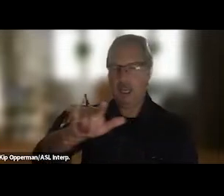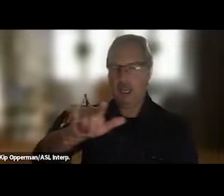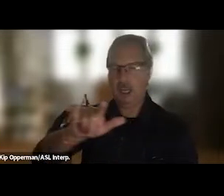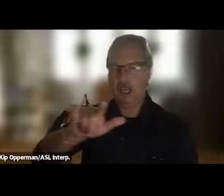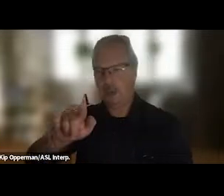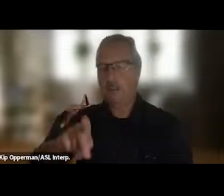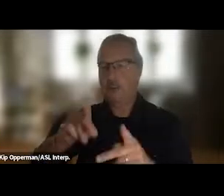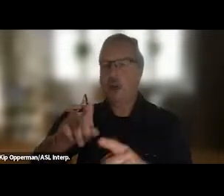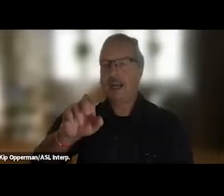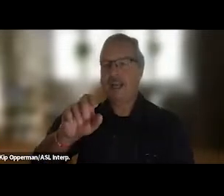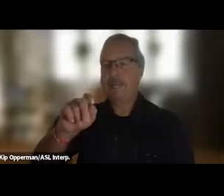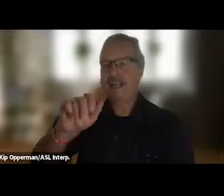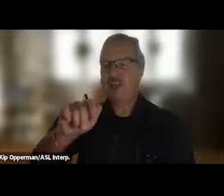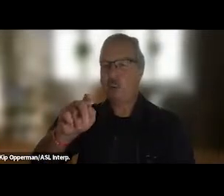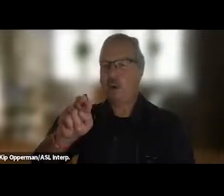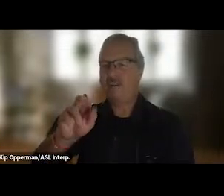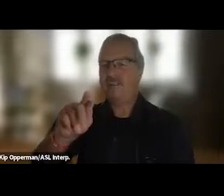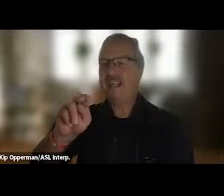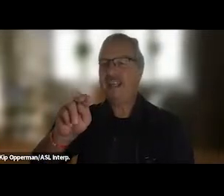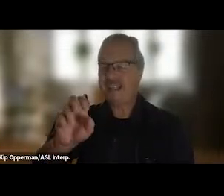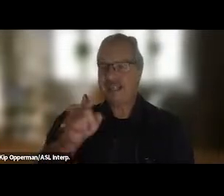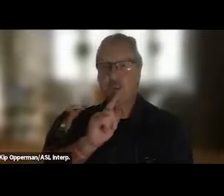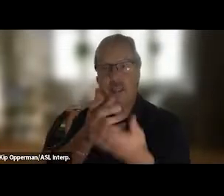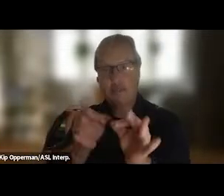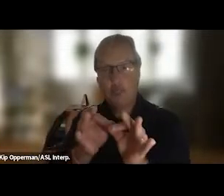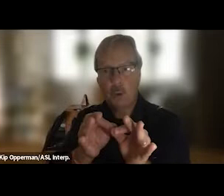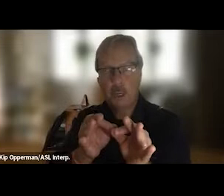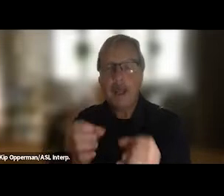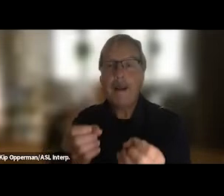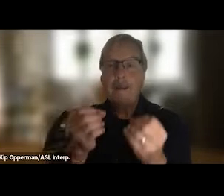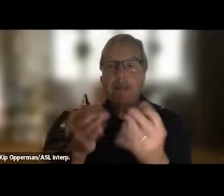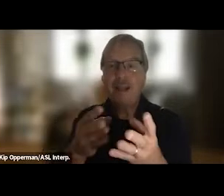This is in particular important because many as I indicated earlier,